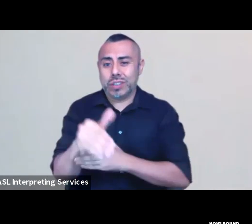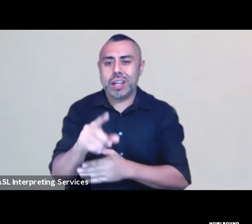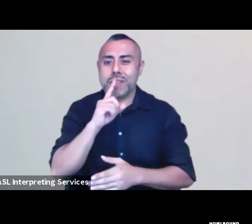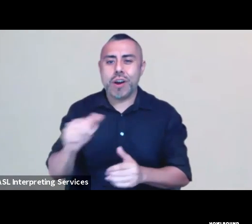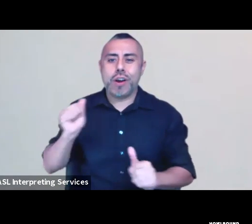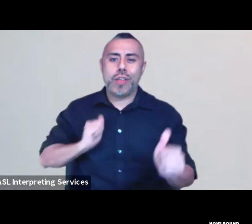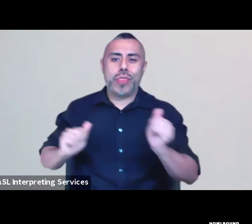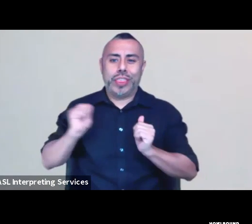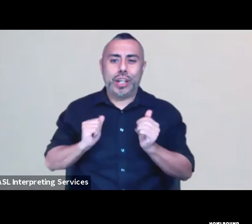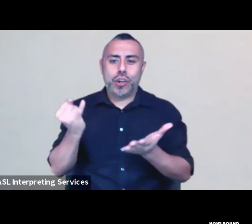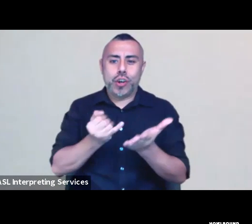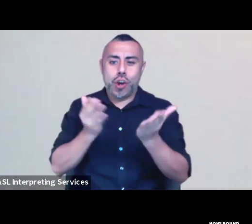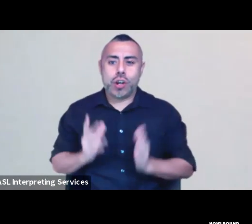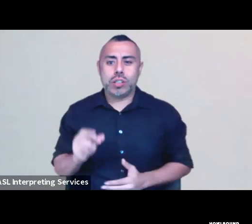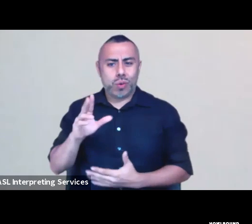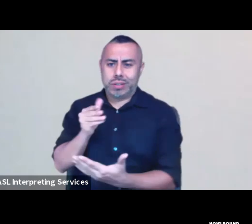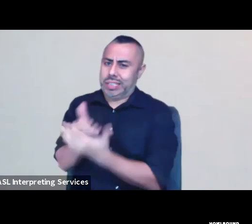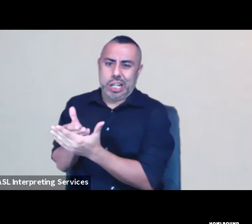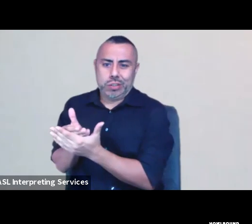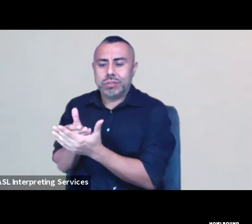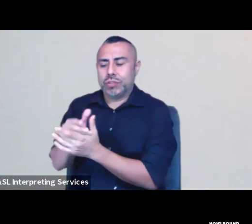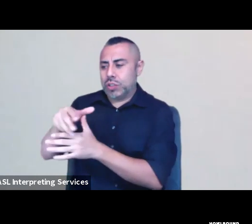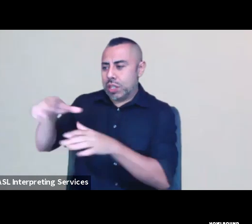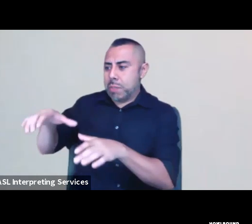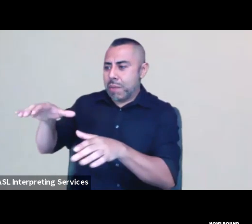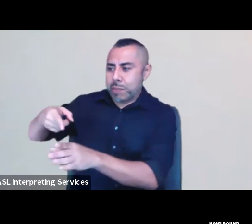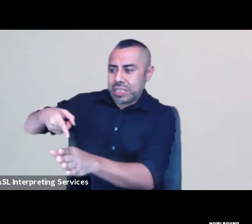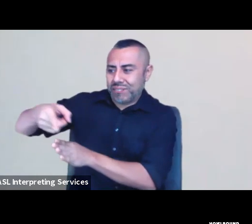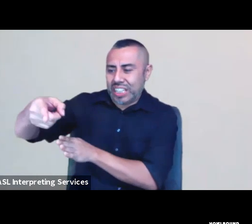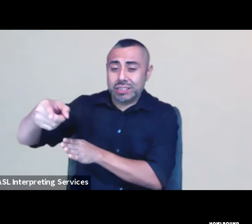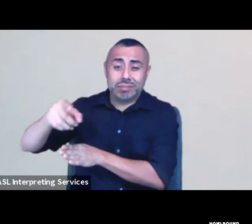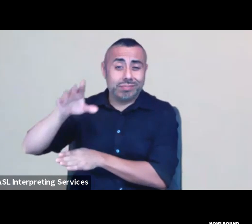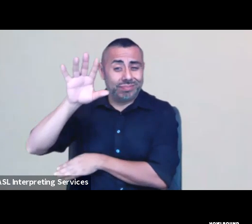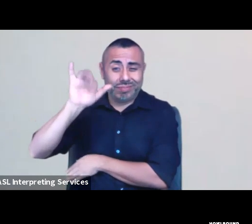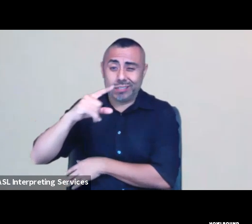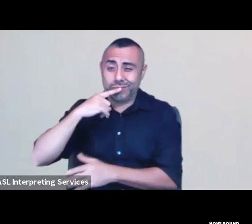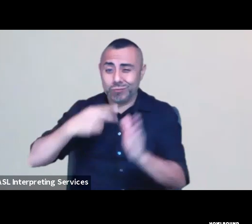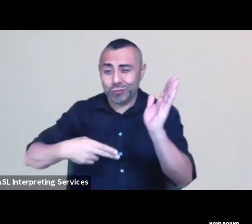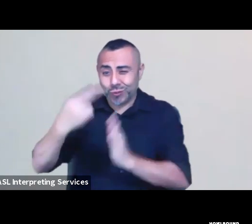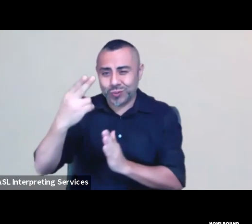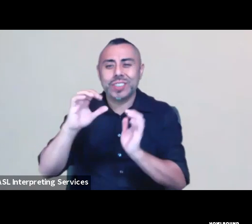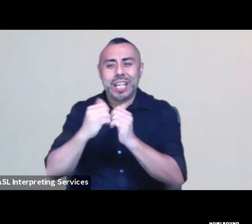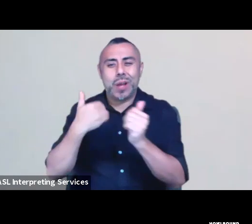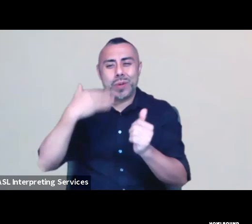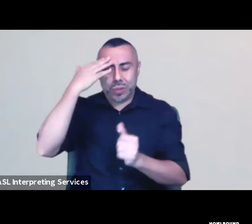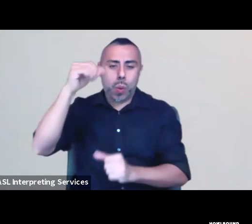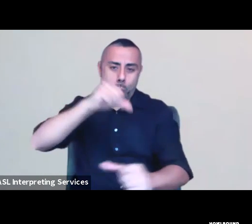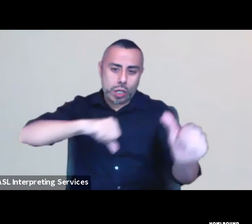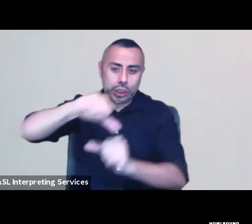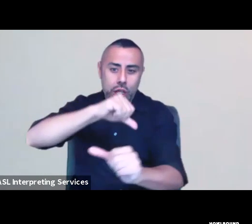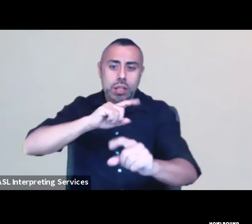or adjacent to the performance field and that's true, that's how we know each other, but we are working diligently